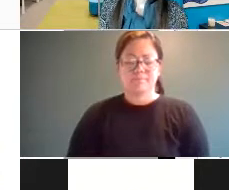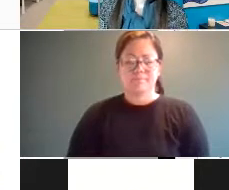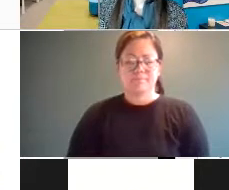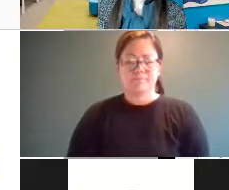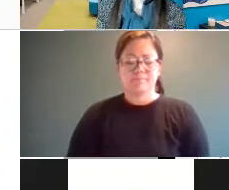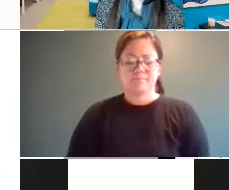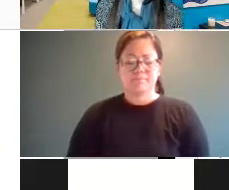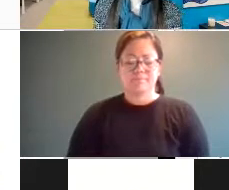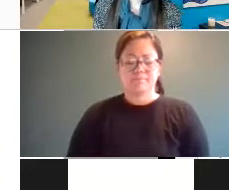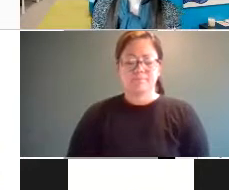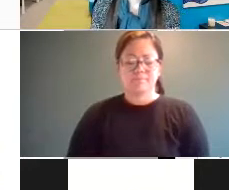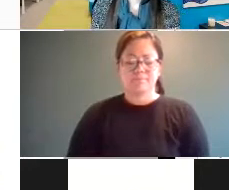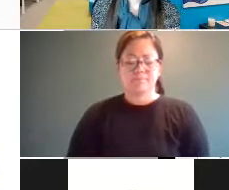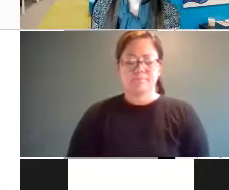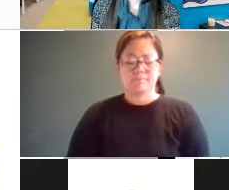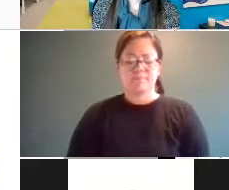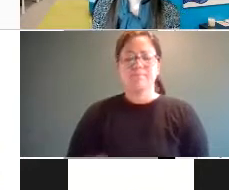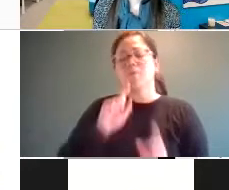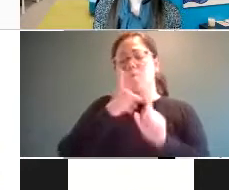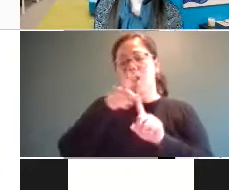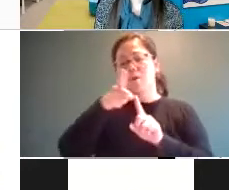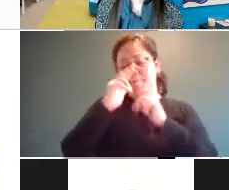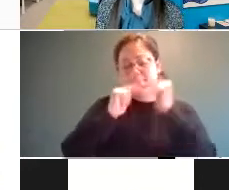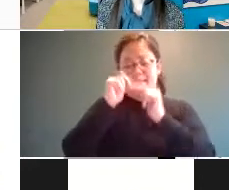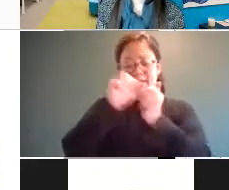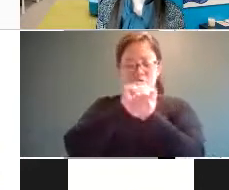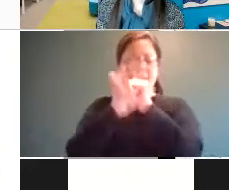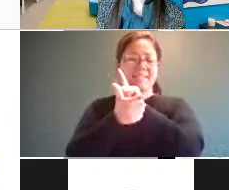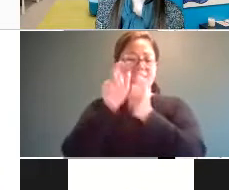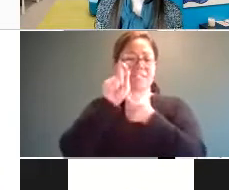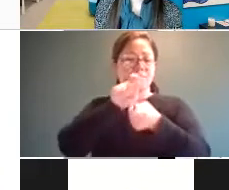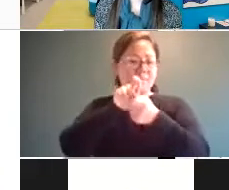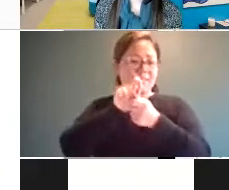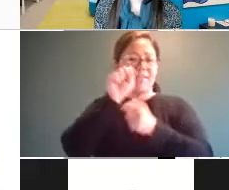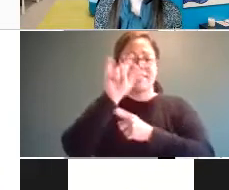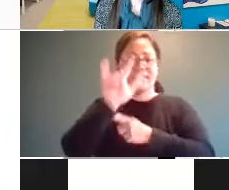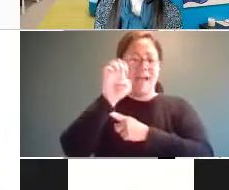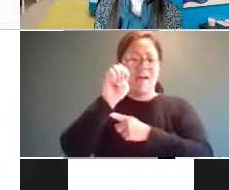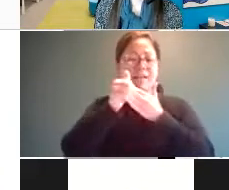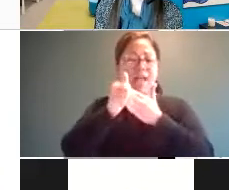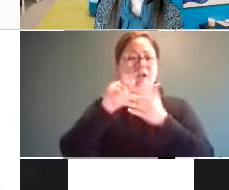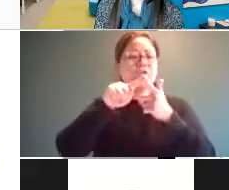So when you're building out a translation specific style guide to ensure that brand consistency,